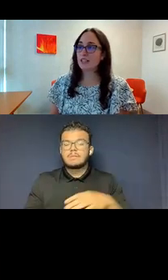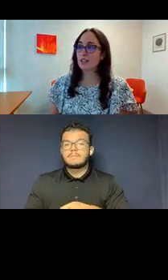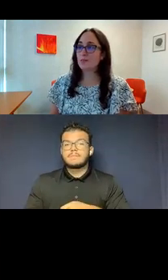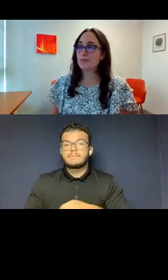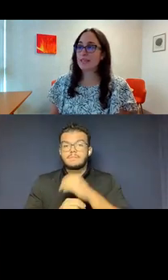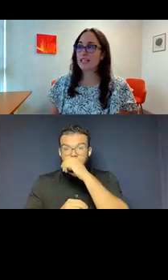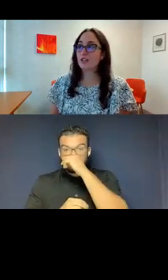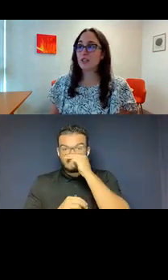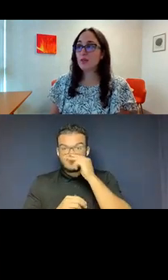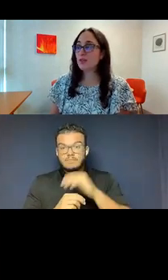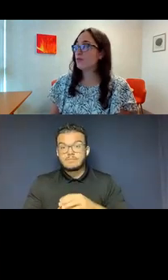but in terms [audio dropped].